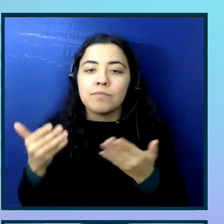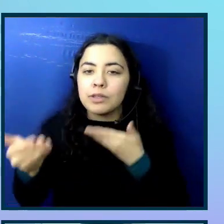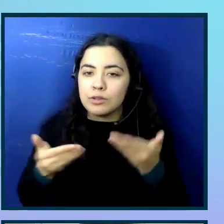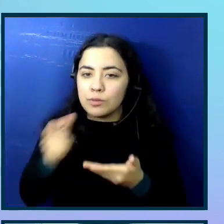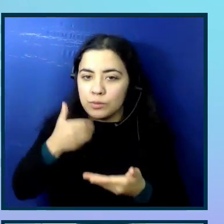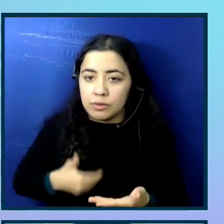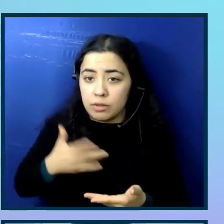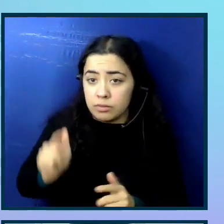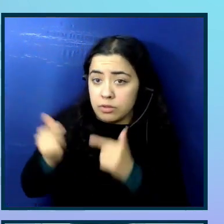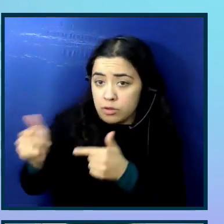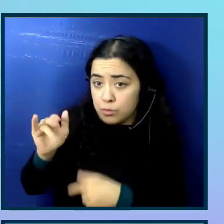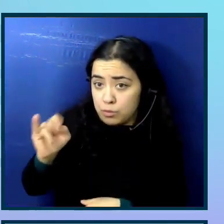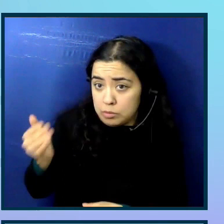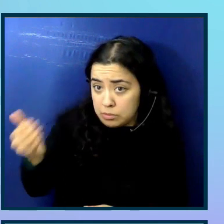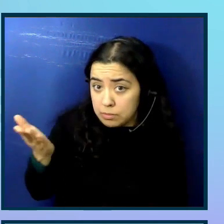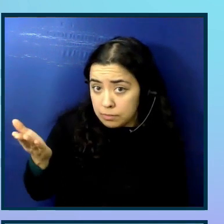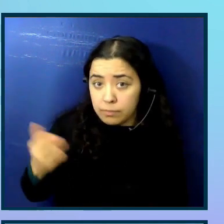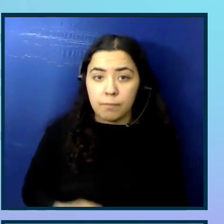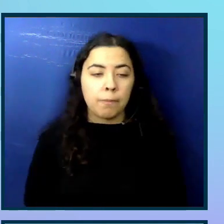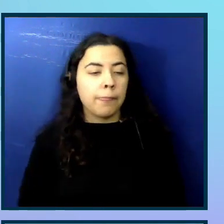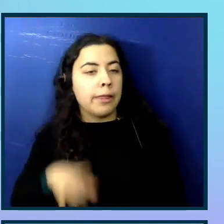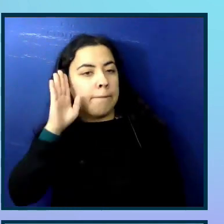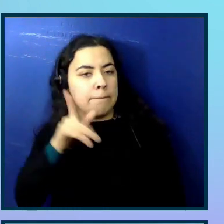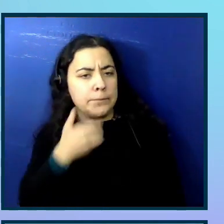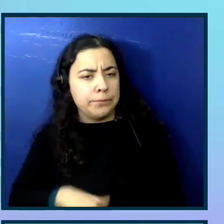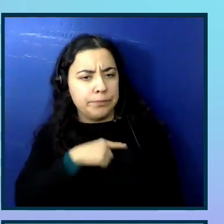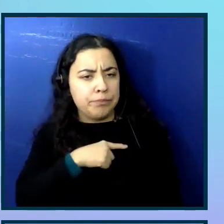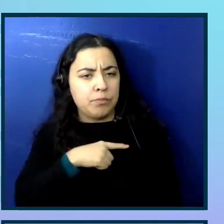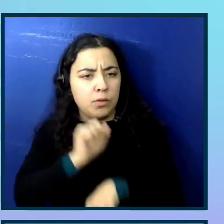Brand, do you wanna go ahead? So who are we? We both work at Verizon.